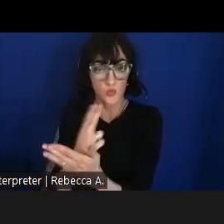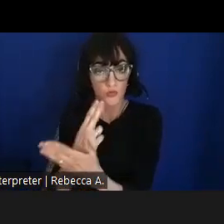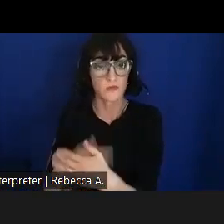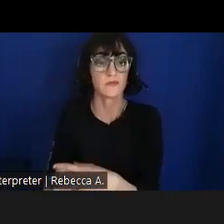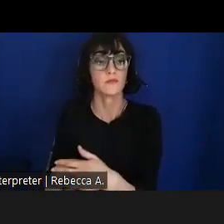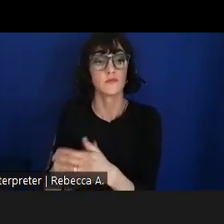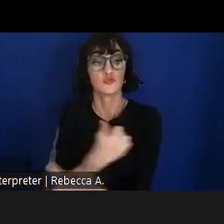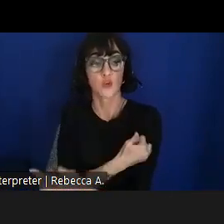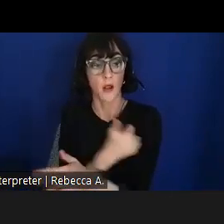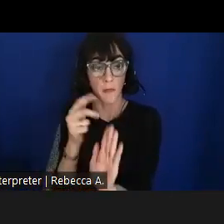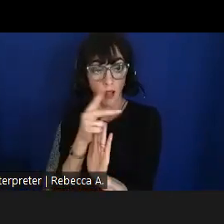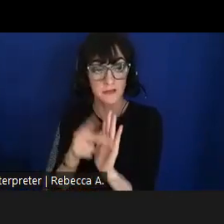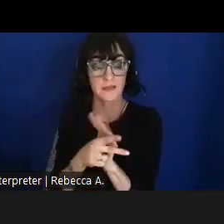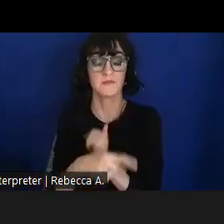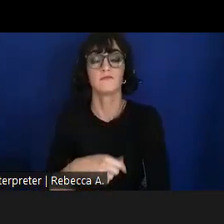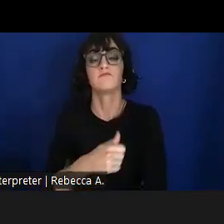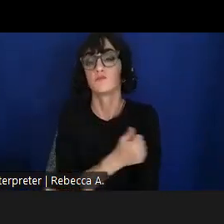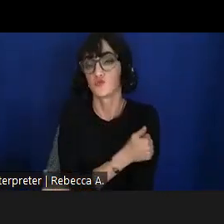drug laws